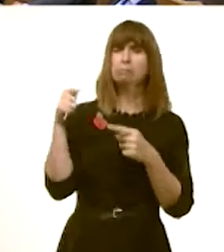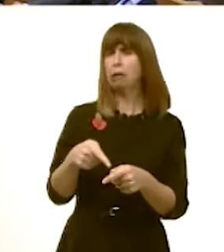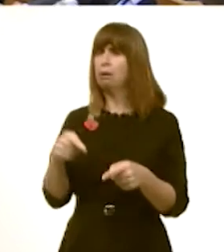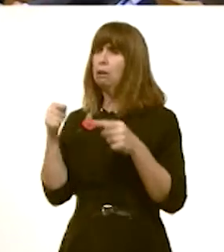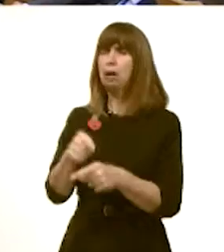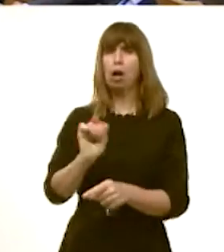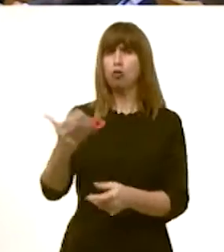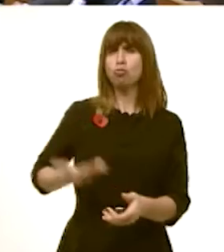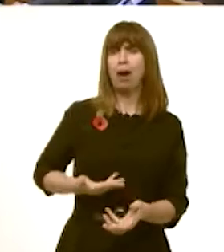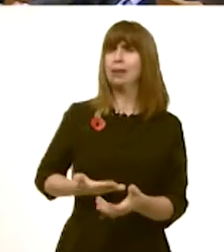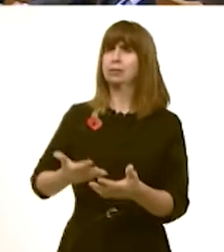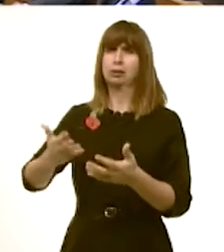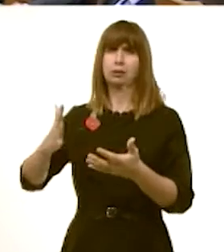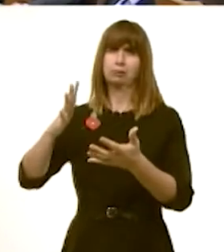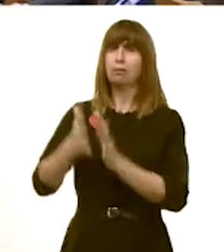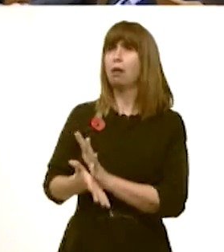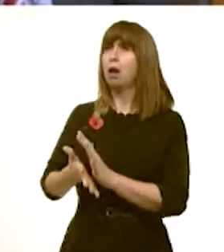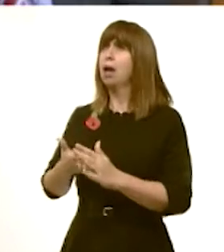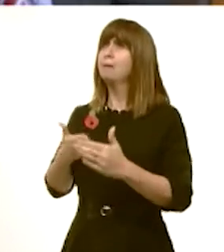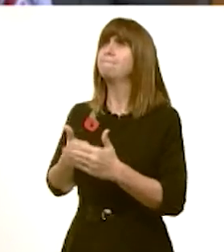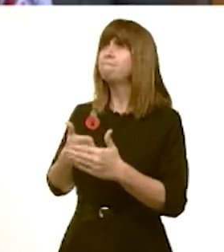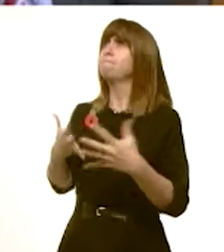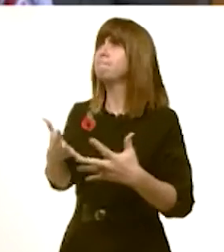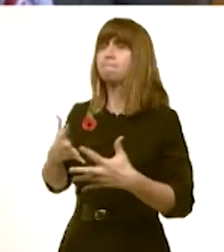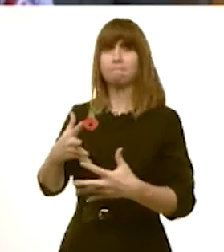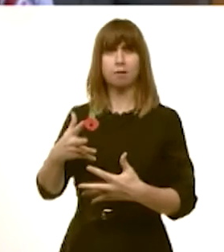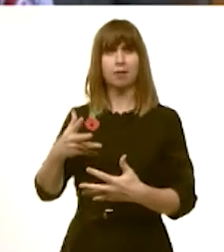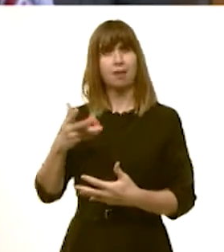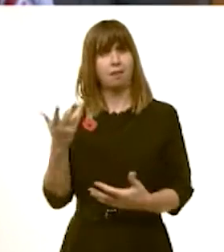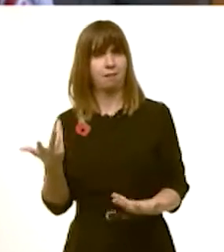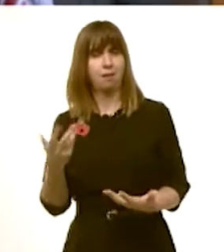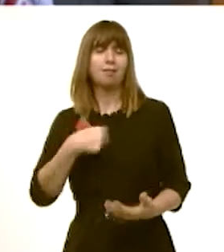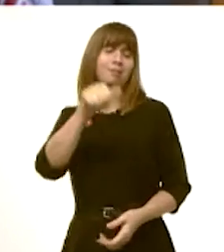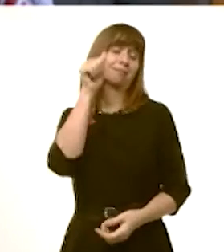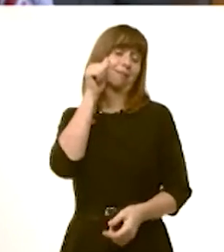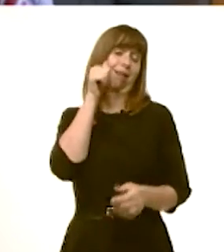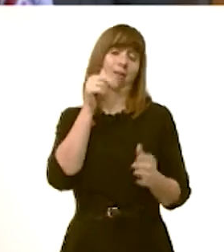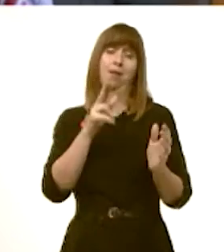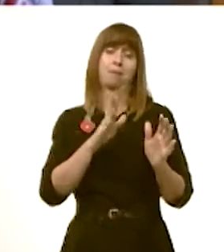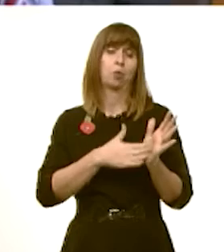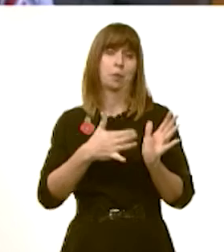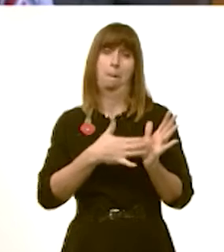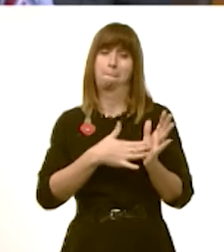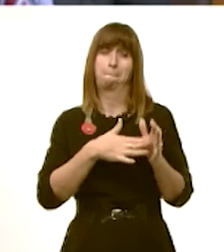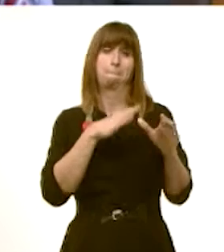workers, both in Wales and the UK. Weíre aware of the ongoing dispute between the national museum and their workers.